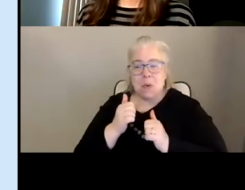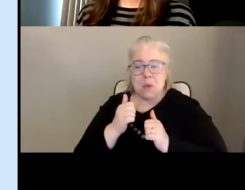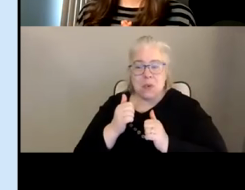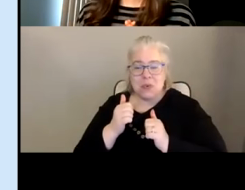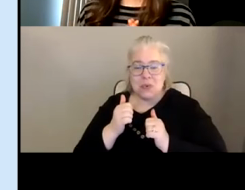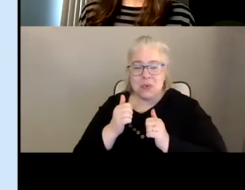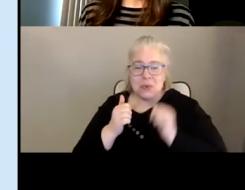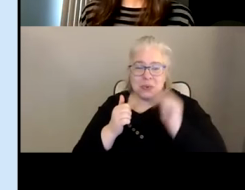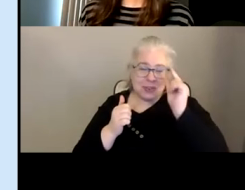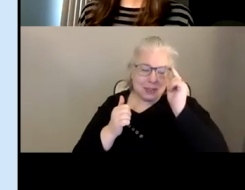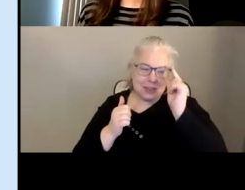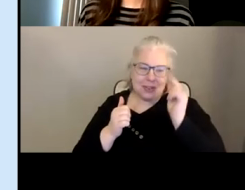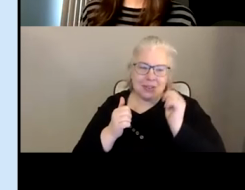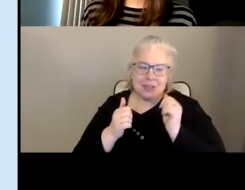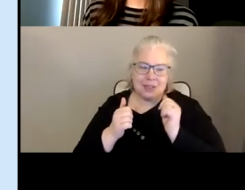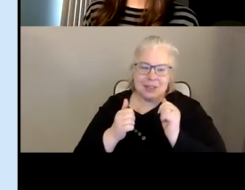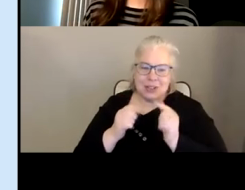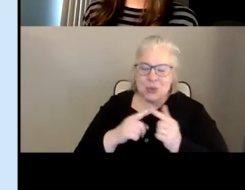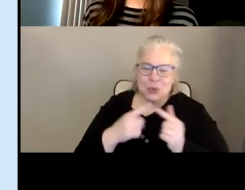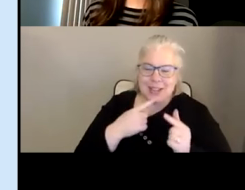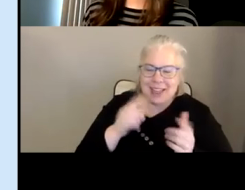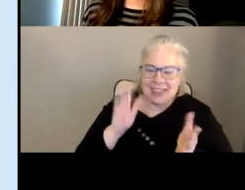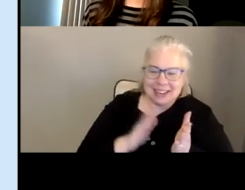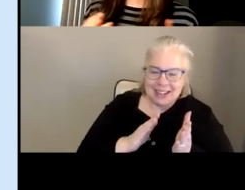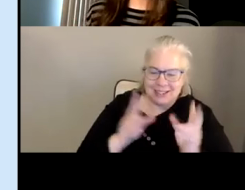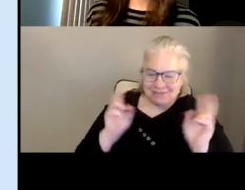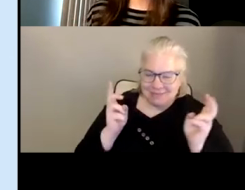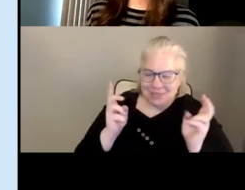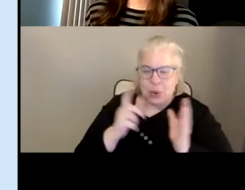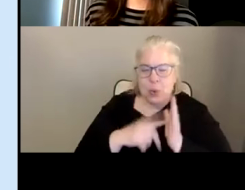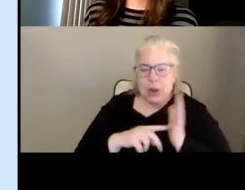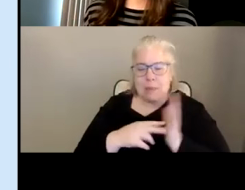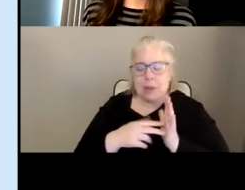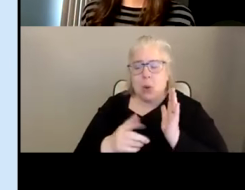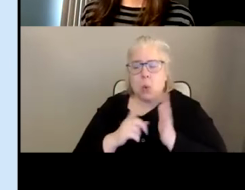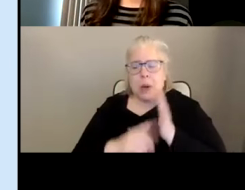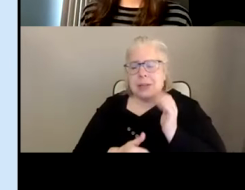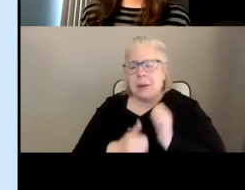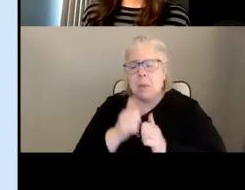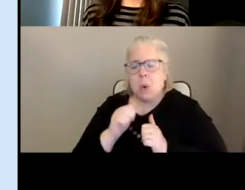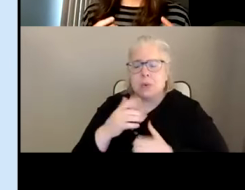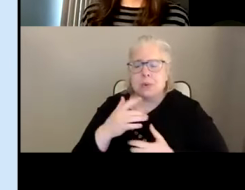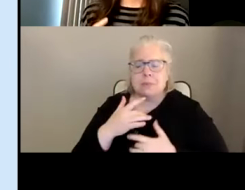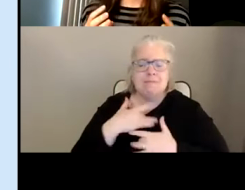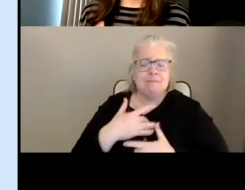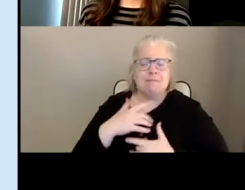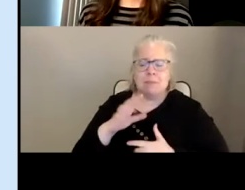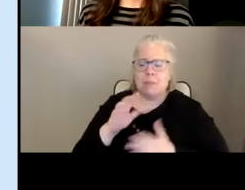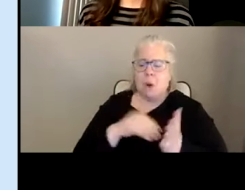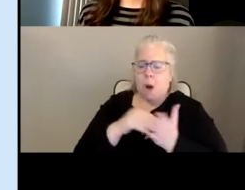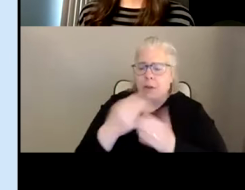And here, what I'm talking about is what are the things that are most often used? What are the things that are most critical